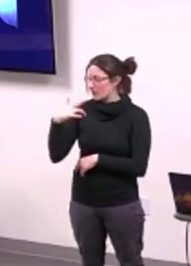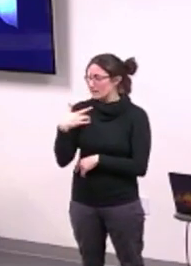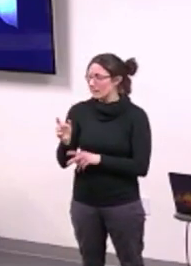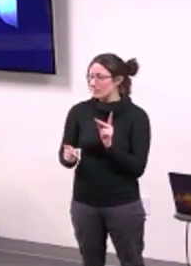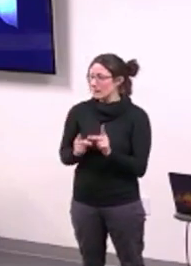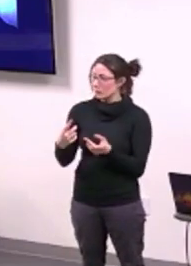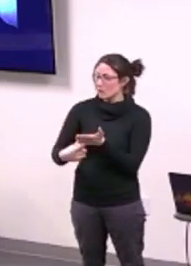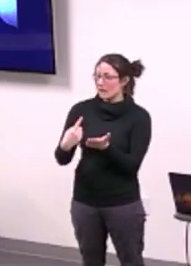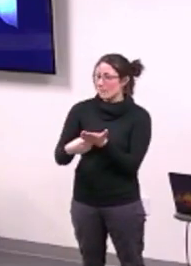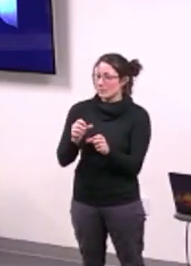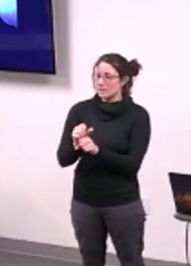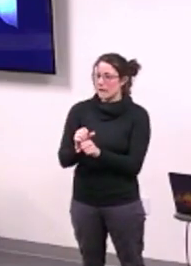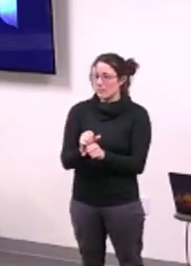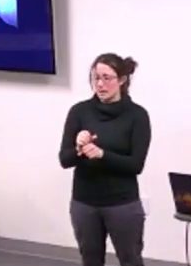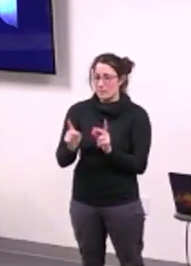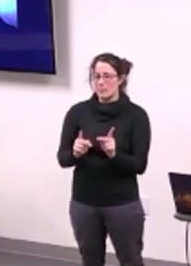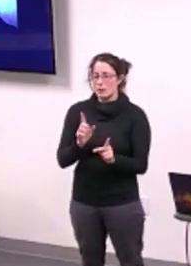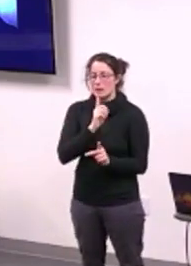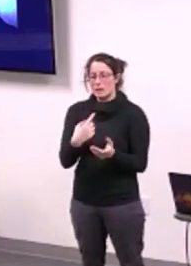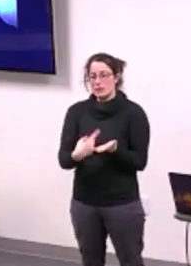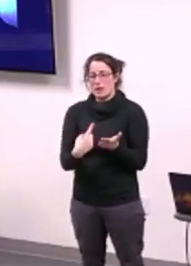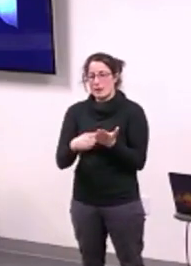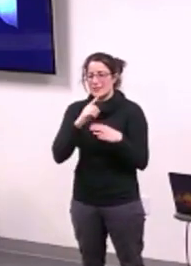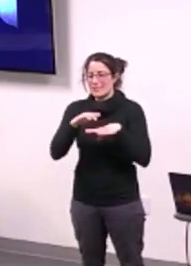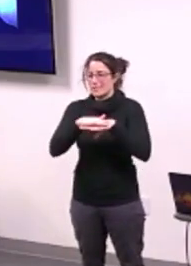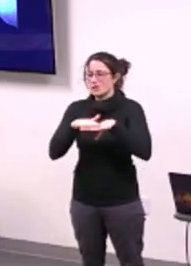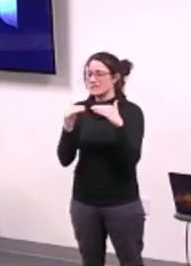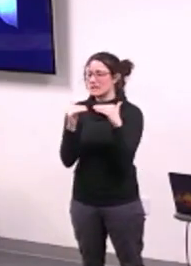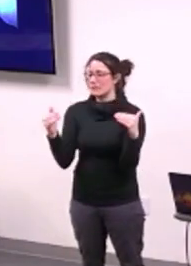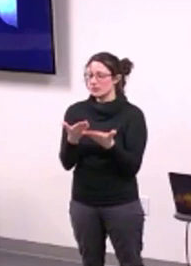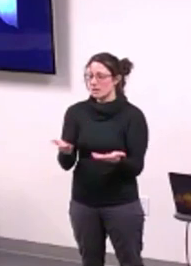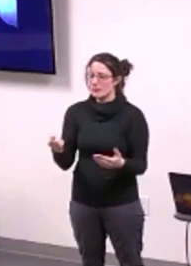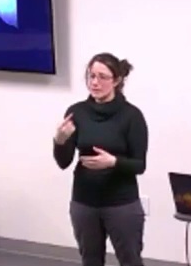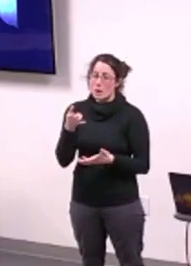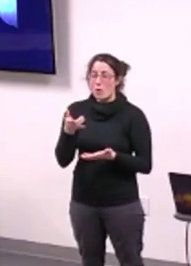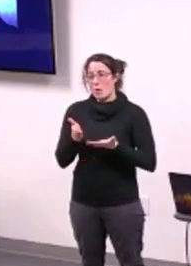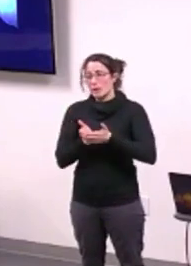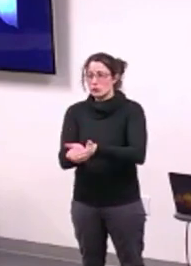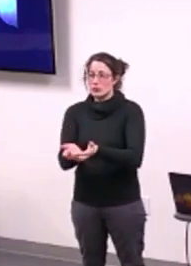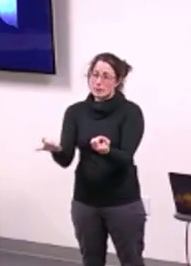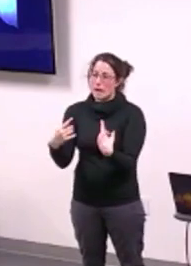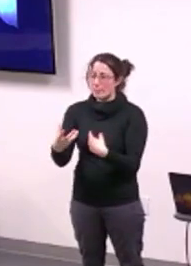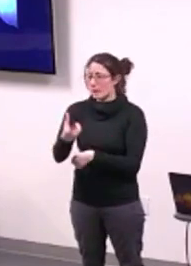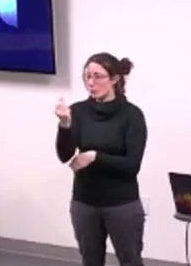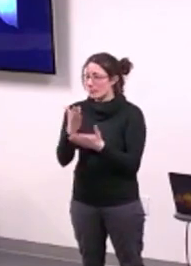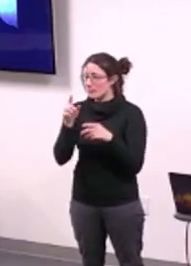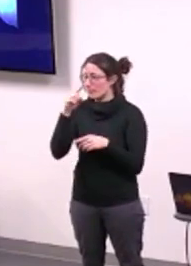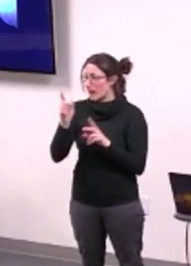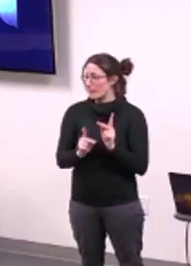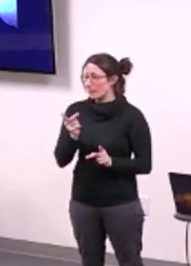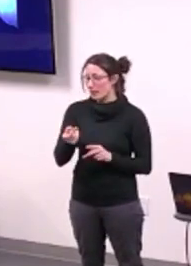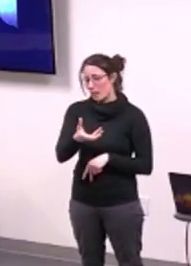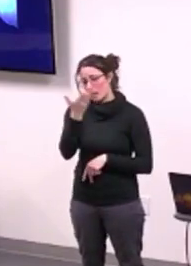folks really talk about it at this very surface level. Oh, there was a ship. They grabbed some black people up. They brought them across the water.